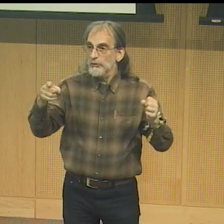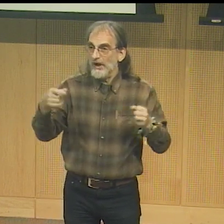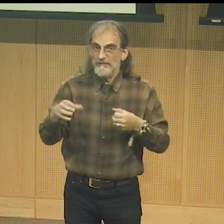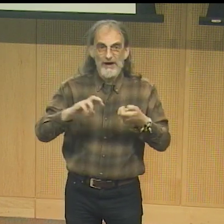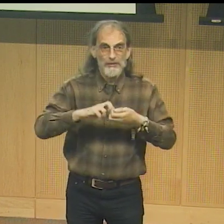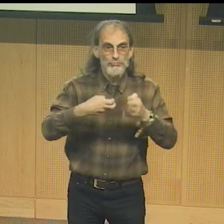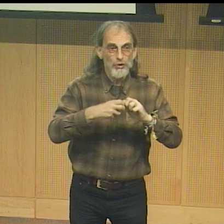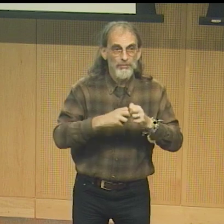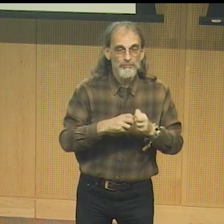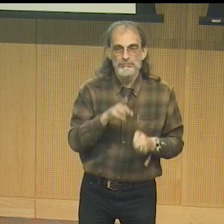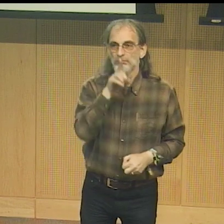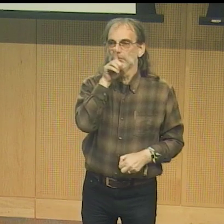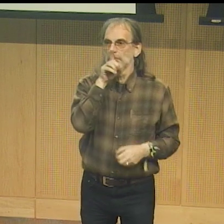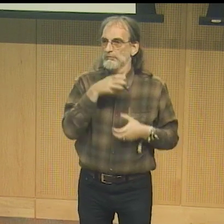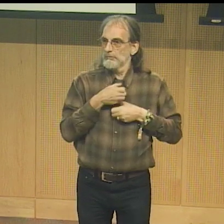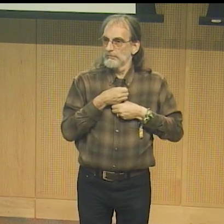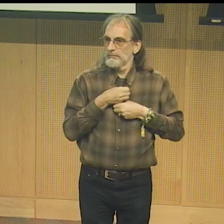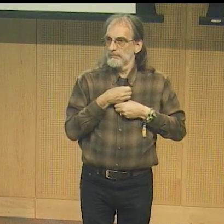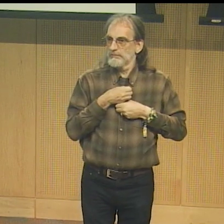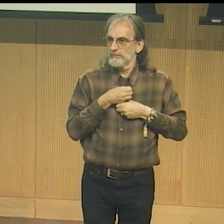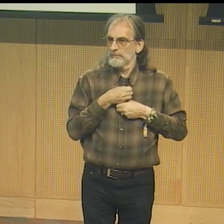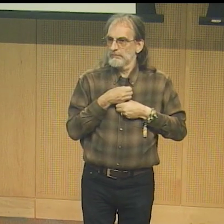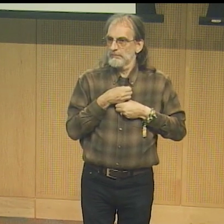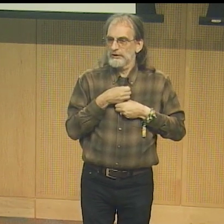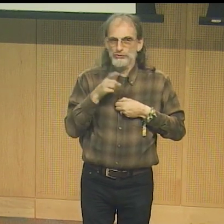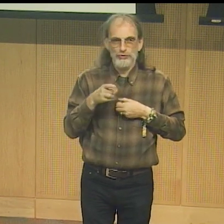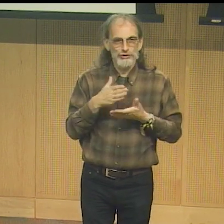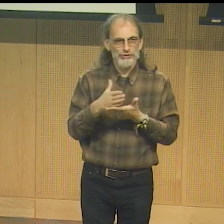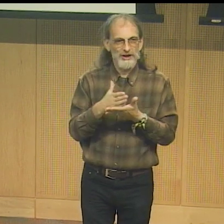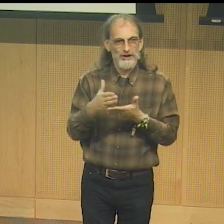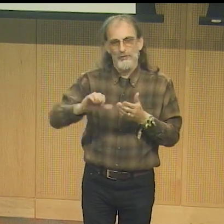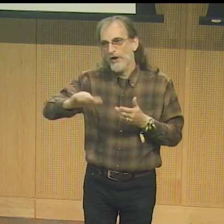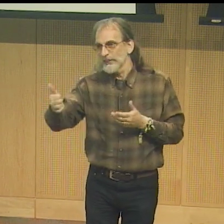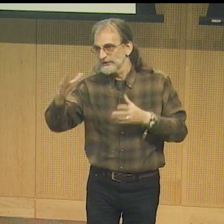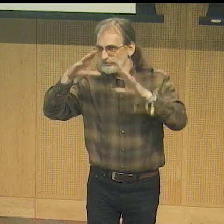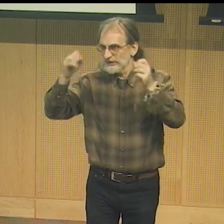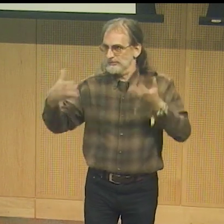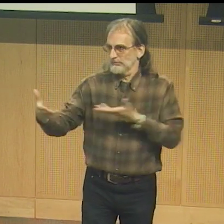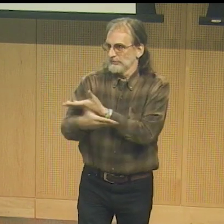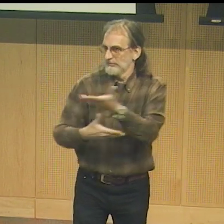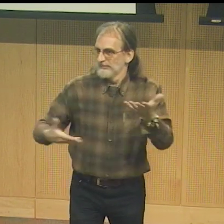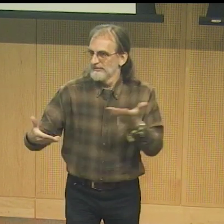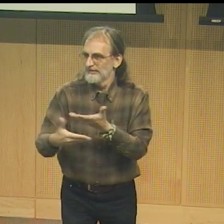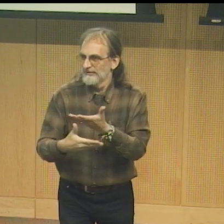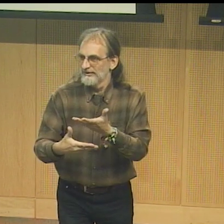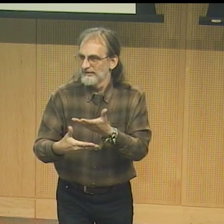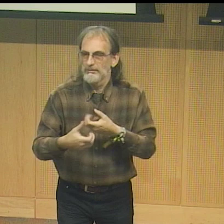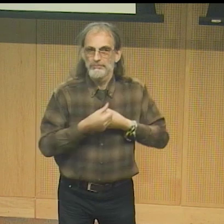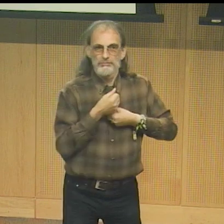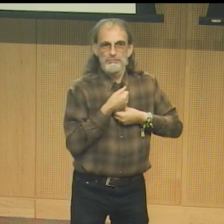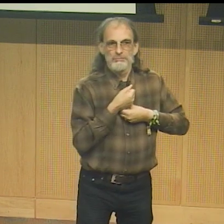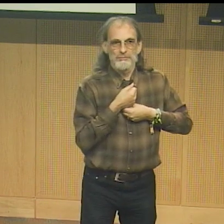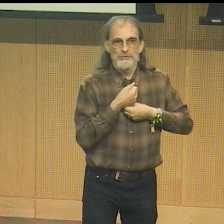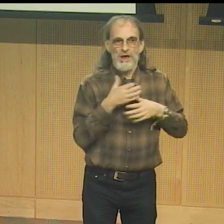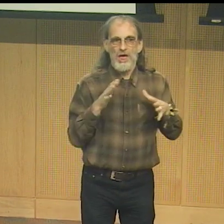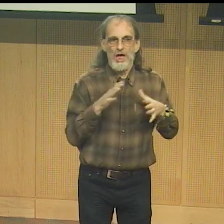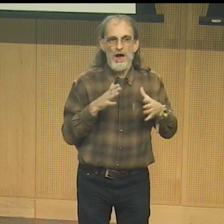So, if one superintendent has a problem in their school, instead of sharing it with other superintendents, sharing